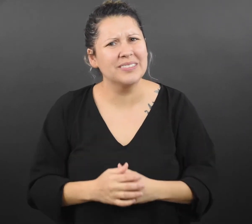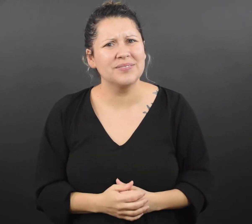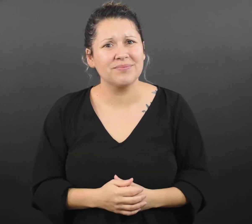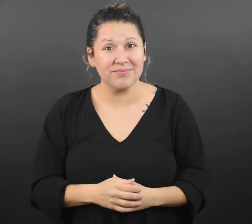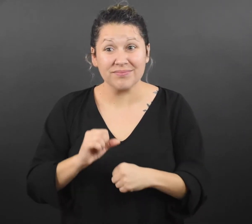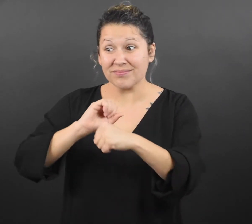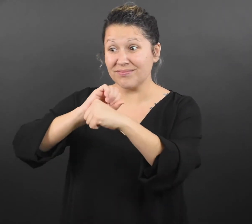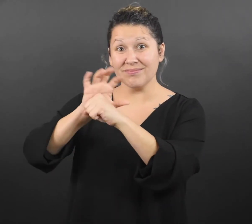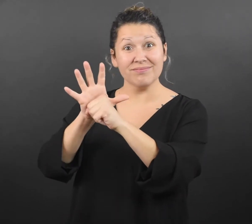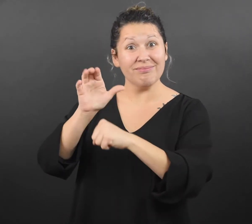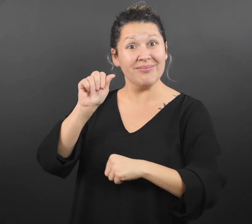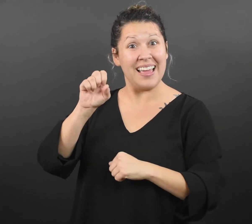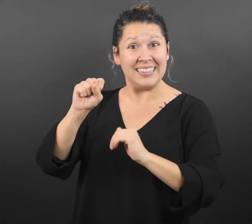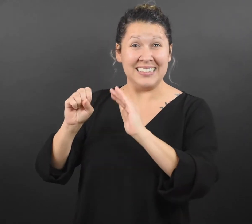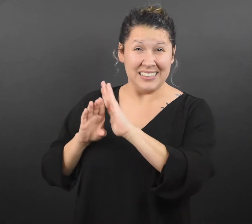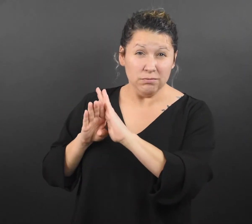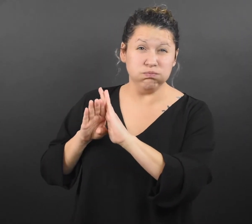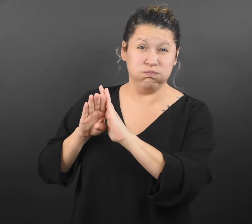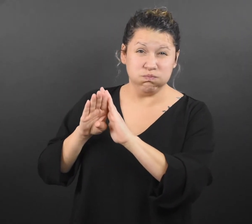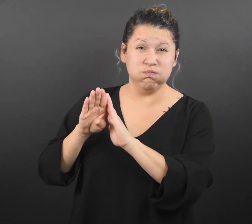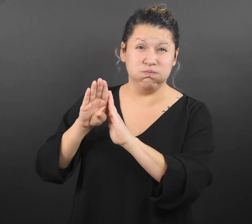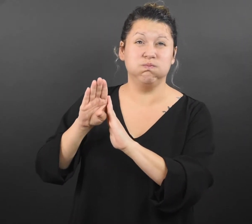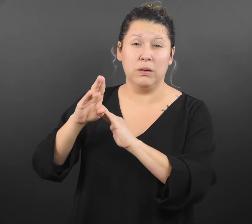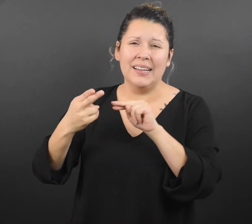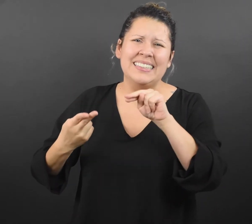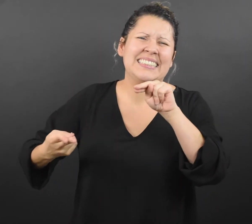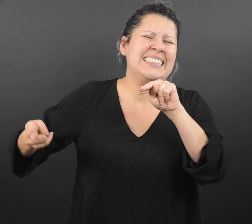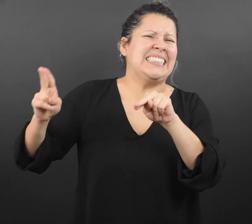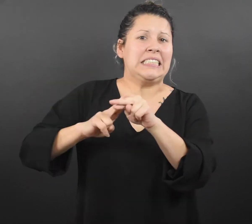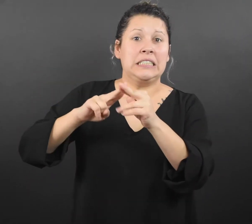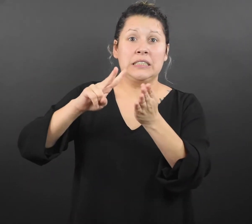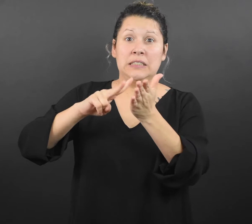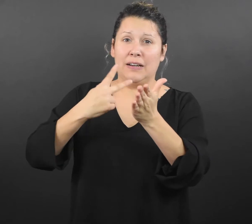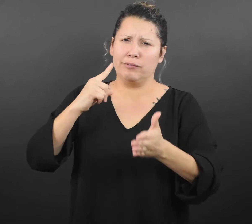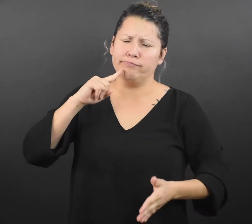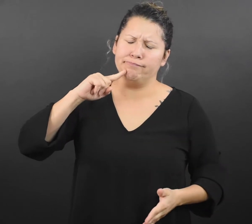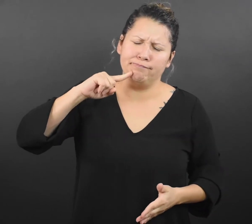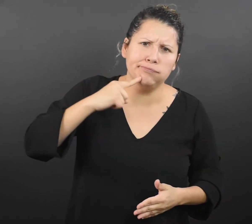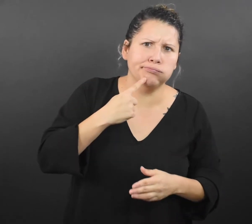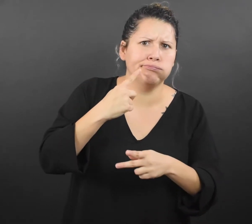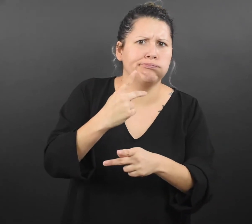A rise in COVID-19 cases, coupled with a significant need for acute care,